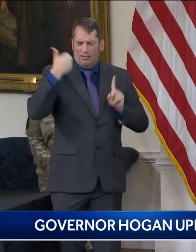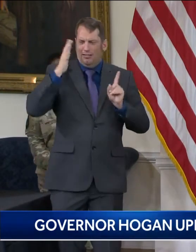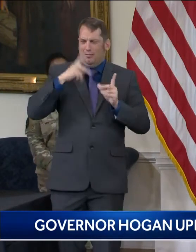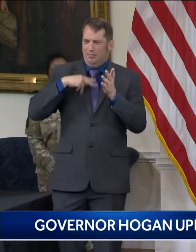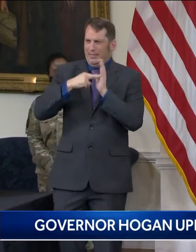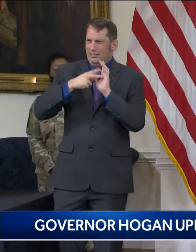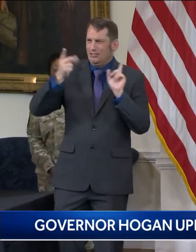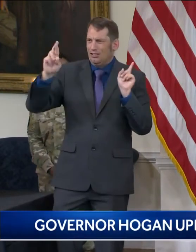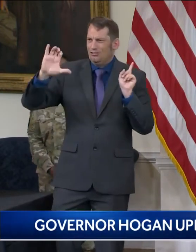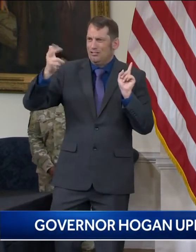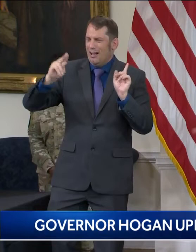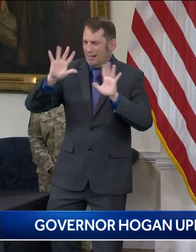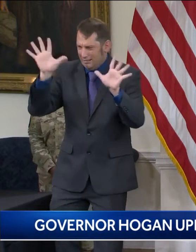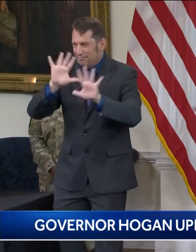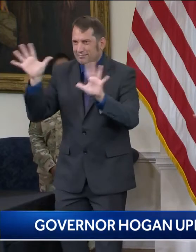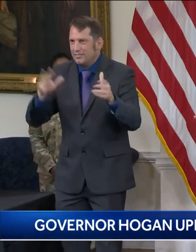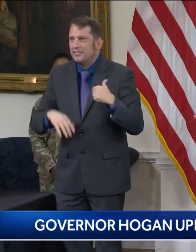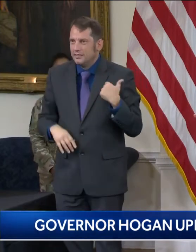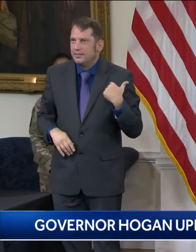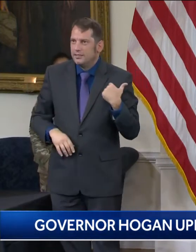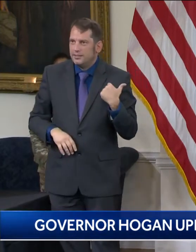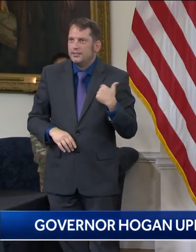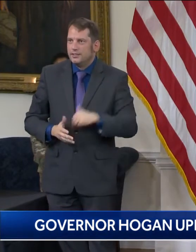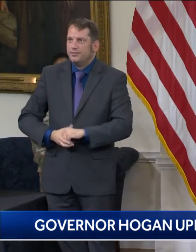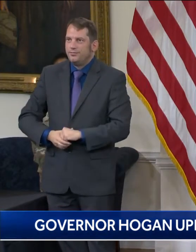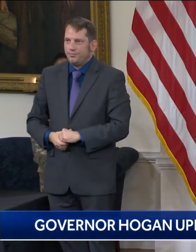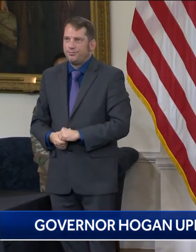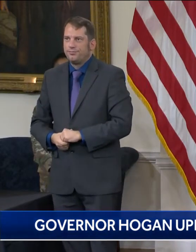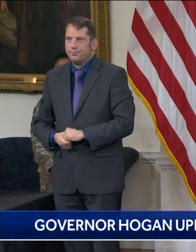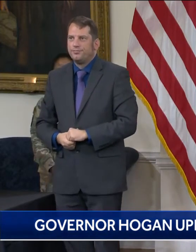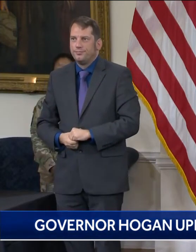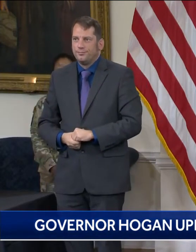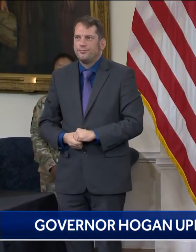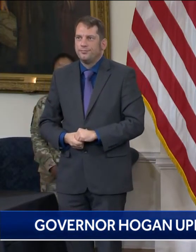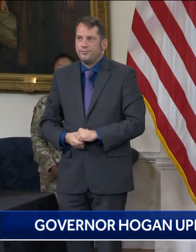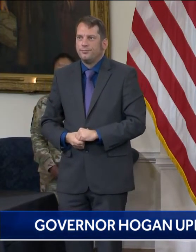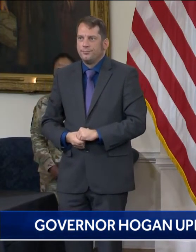I WILL CALL YOU GENERAL TO W -- ASSIGNMENT GOING OUT TO REACH